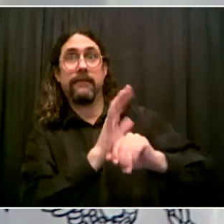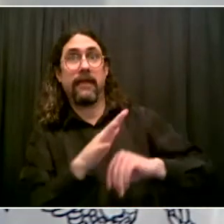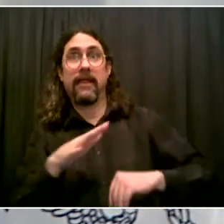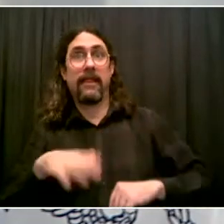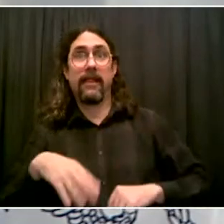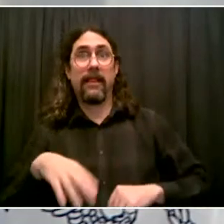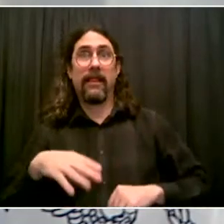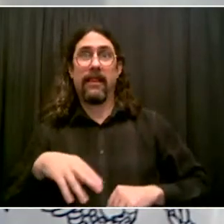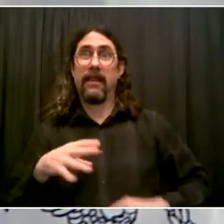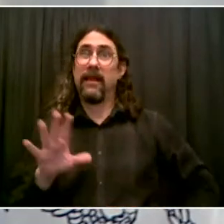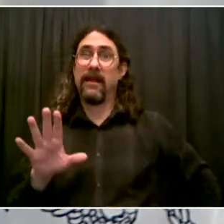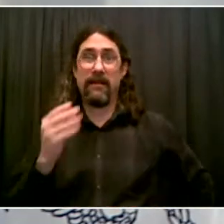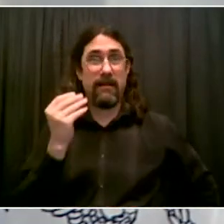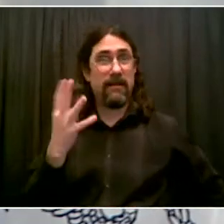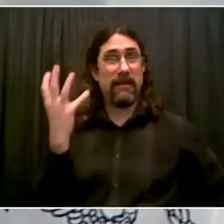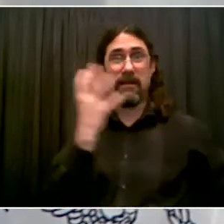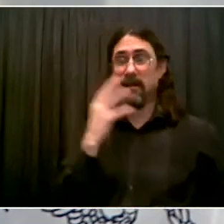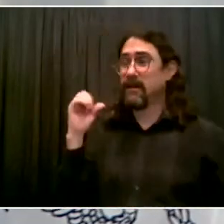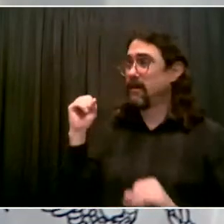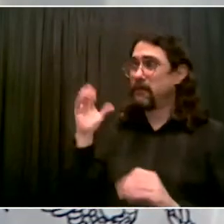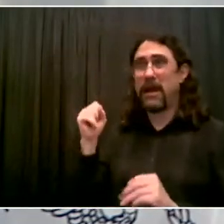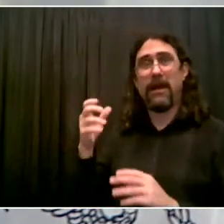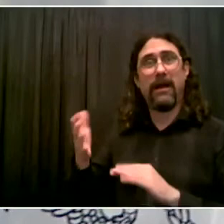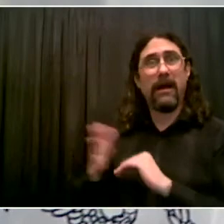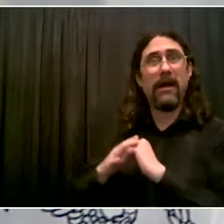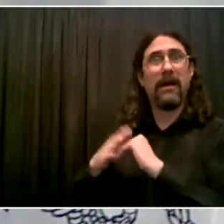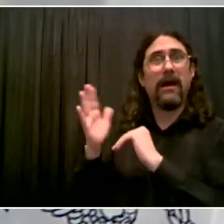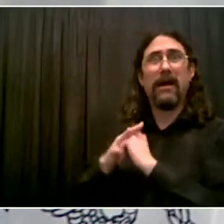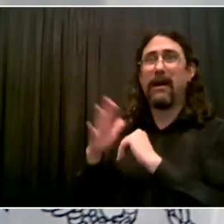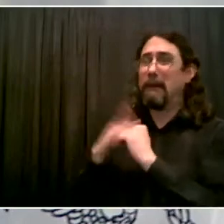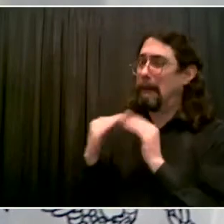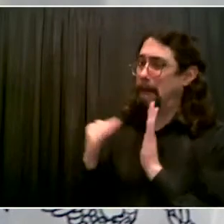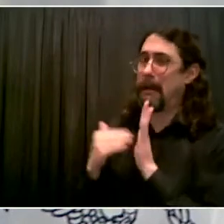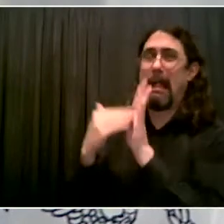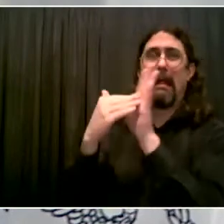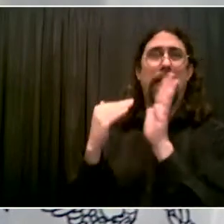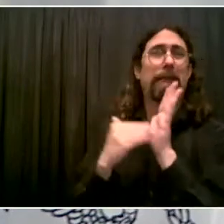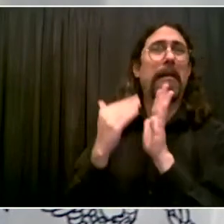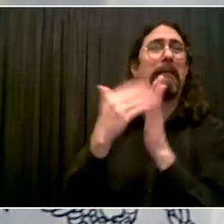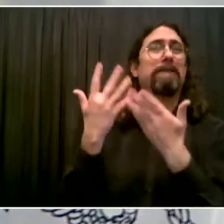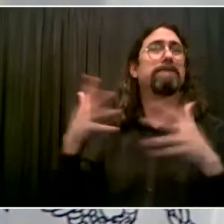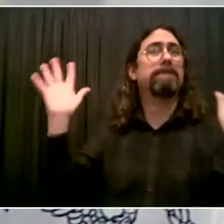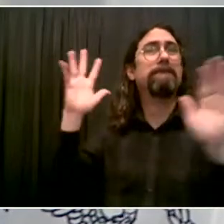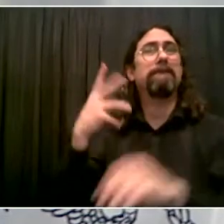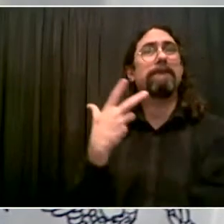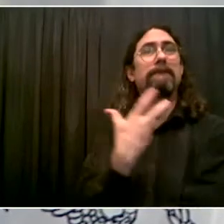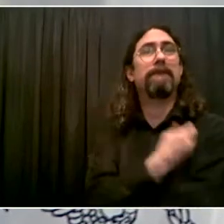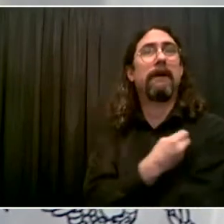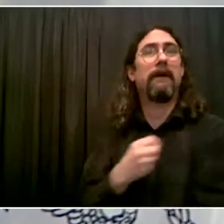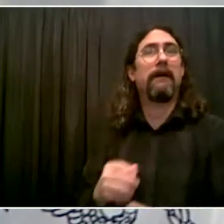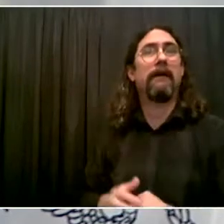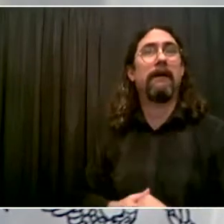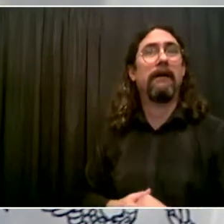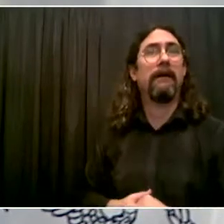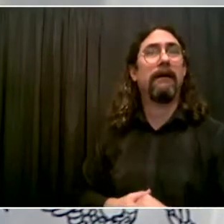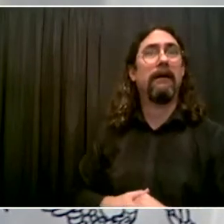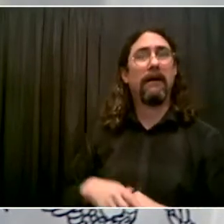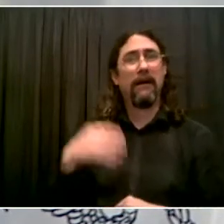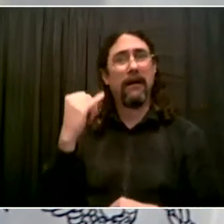YOU CAN SEE YOU FOR THIS EXTRAORDINARY